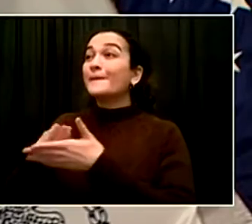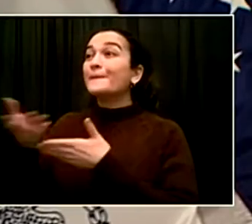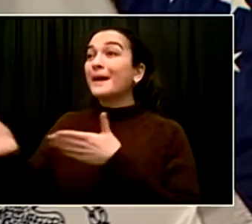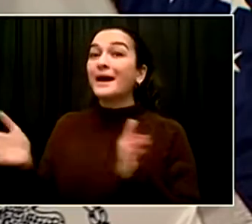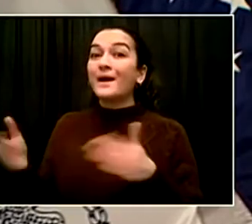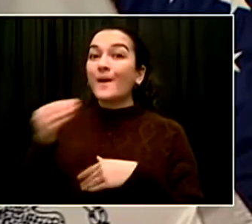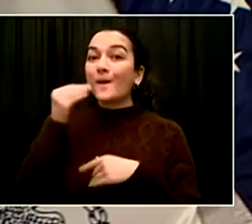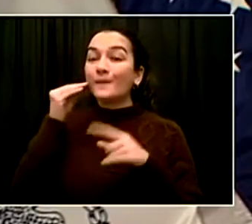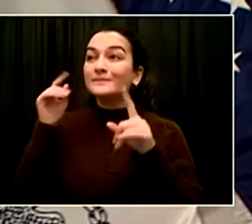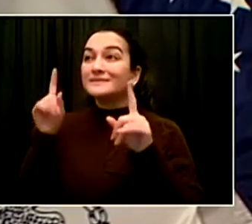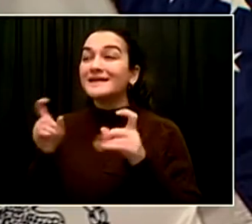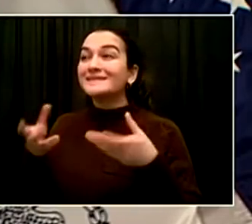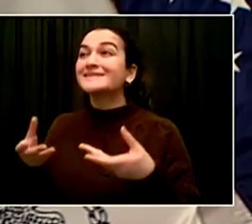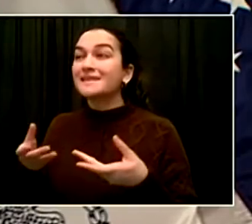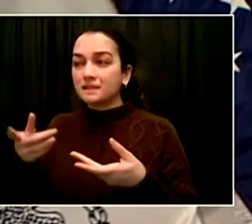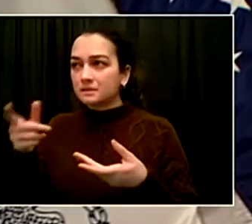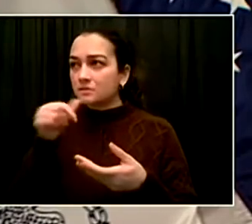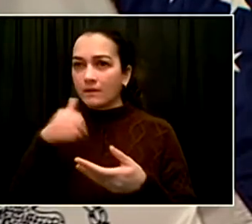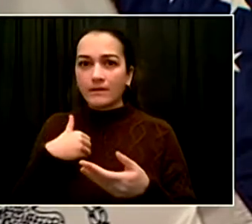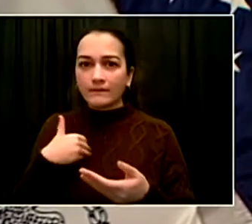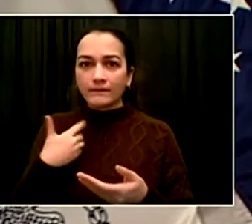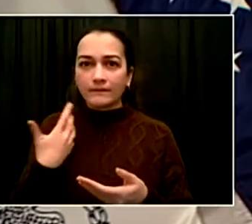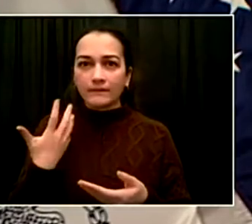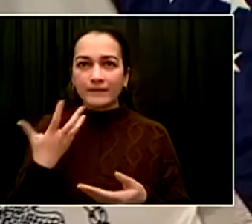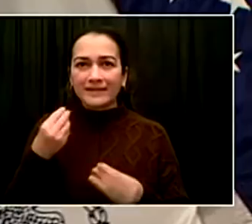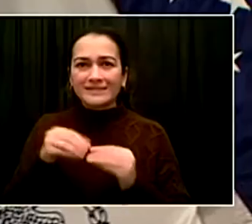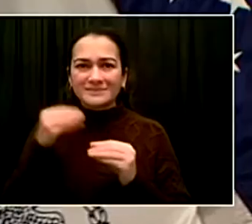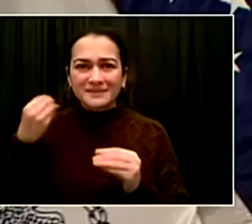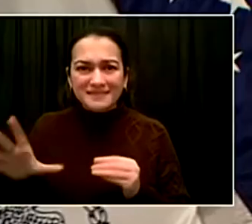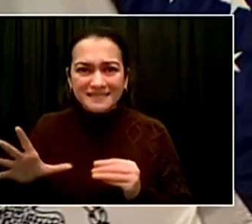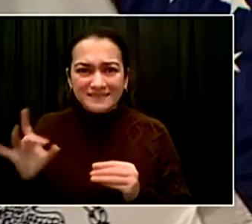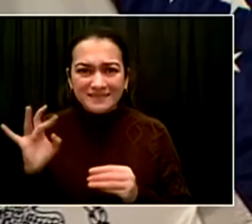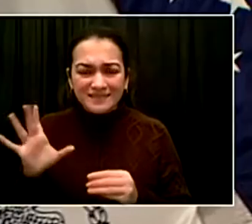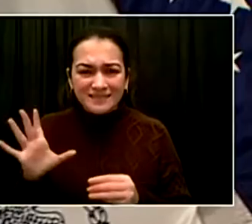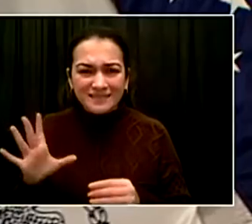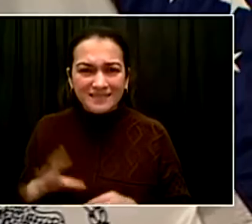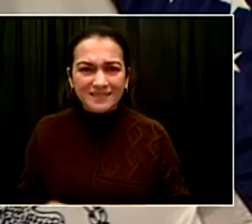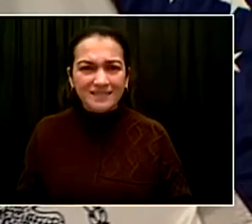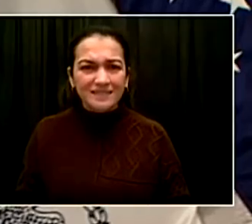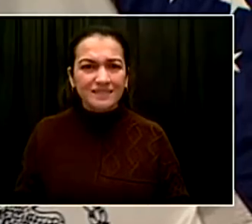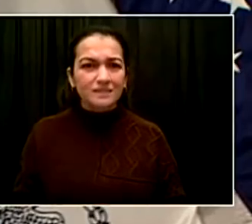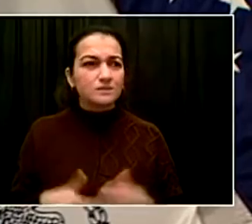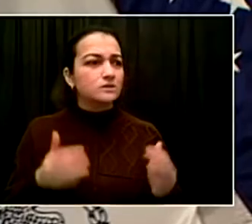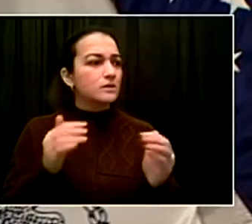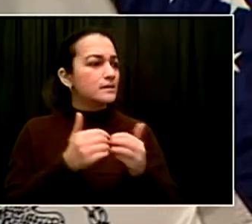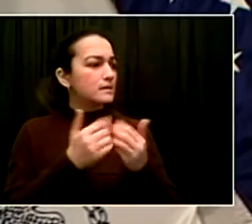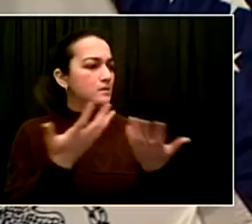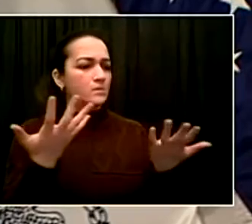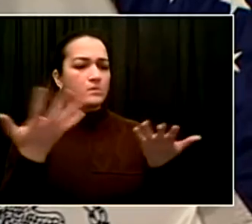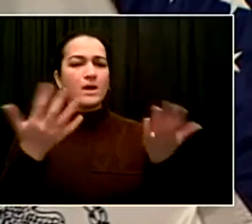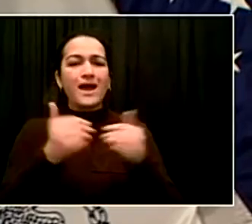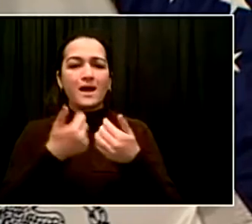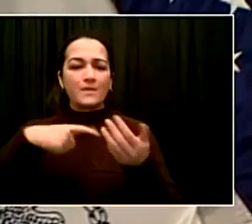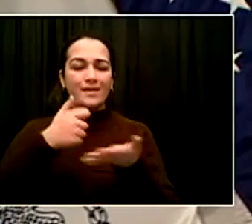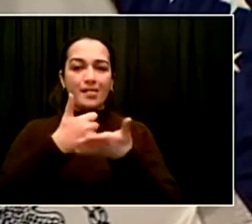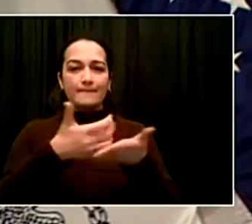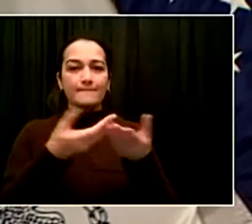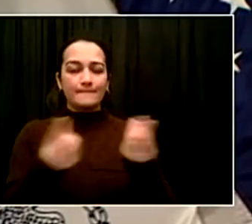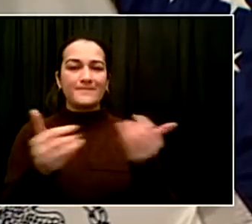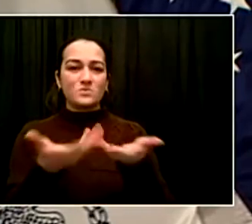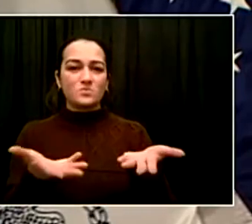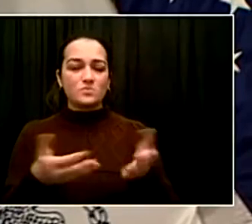OUT AND MANY OF THEM ARE